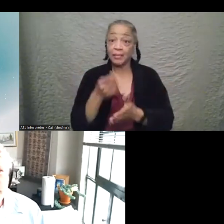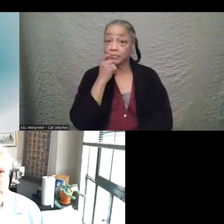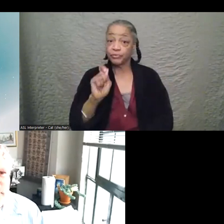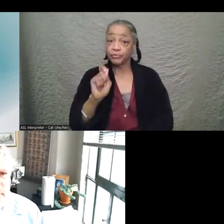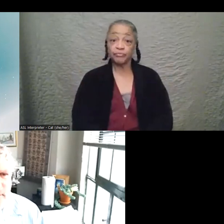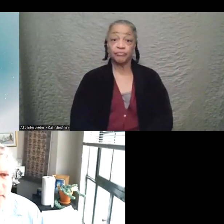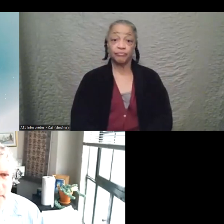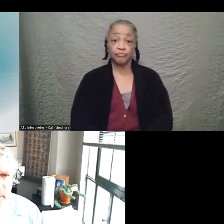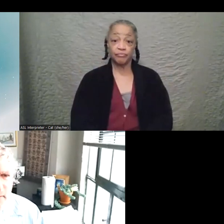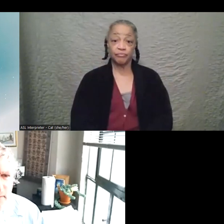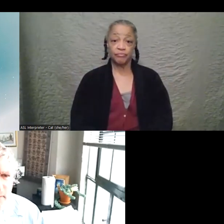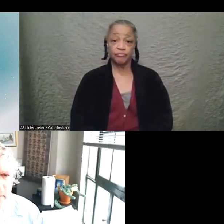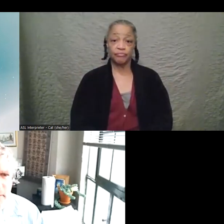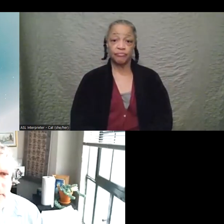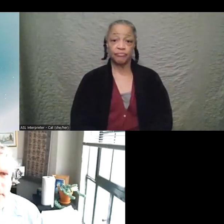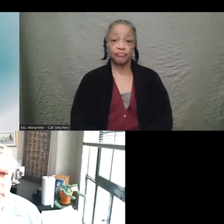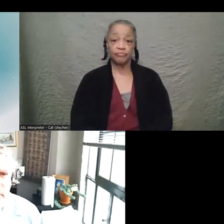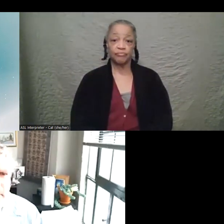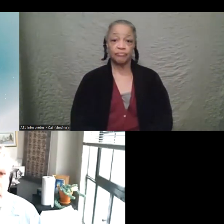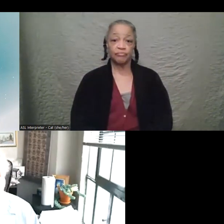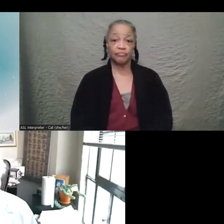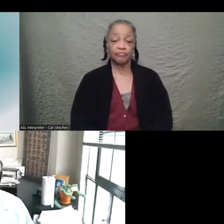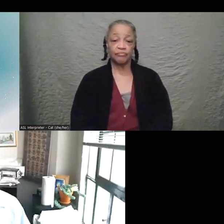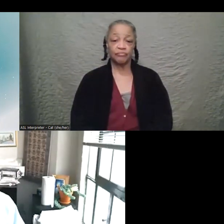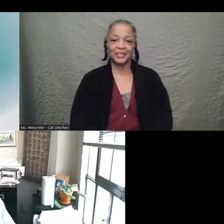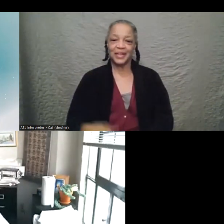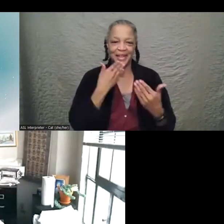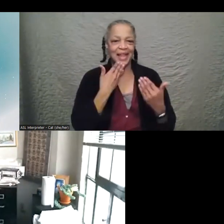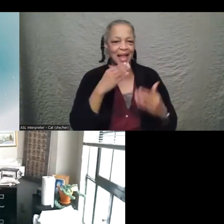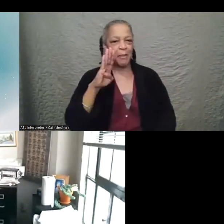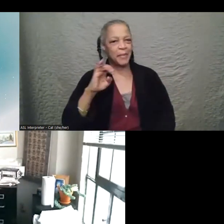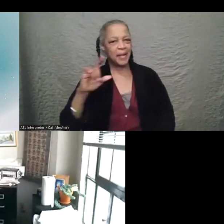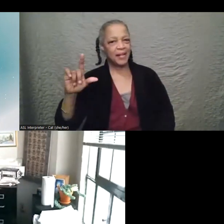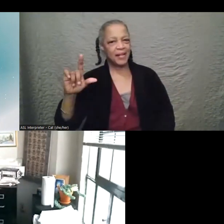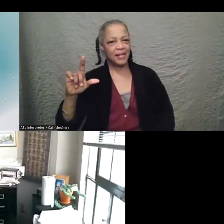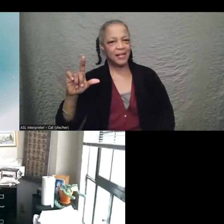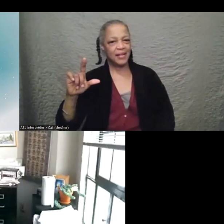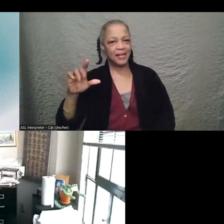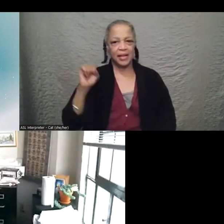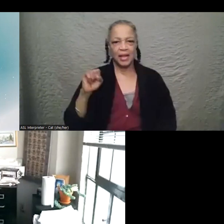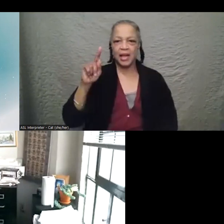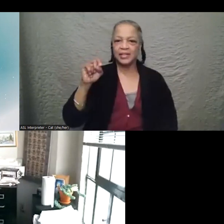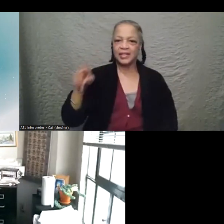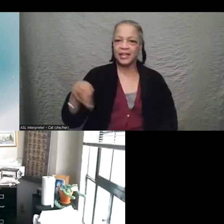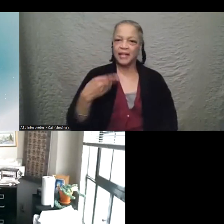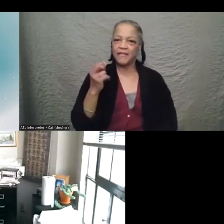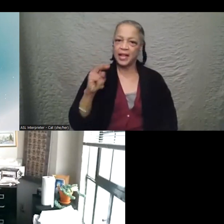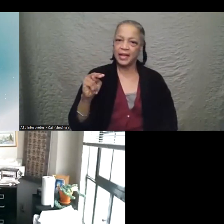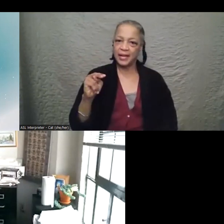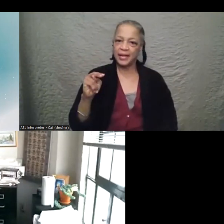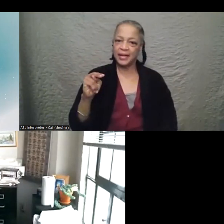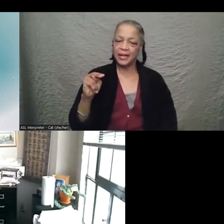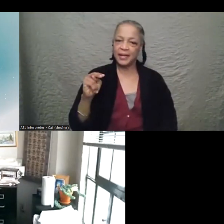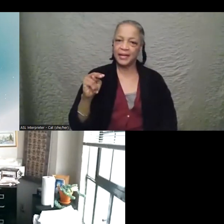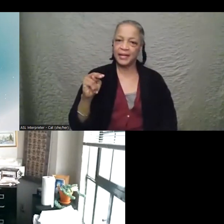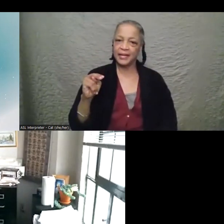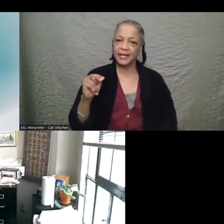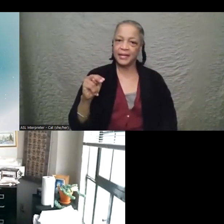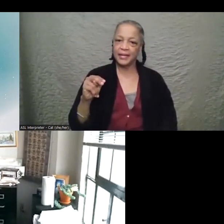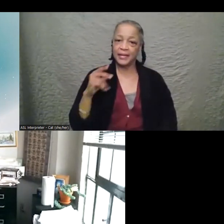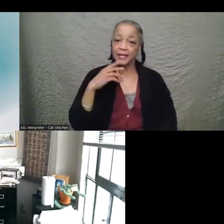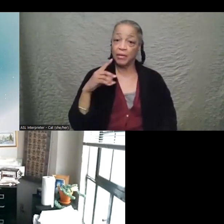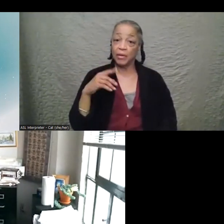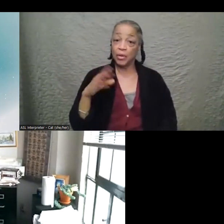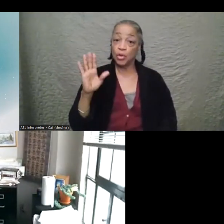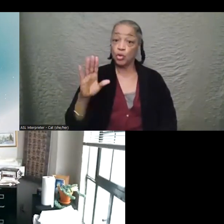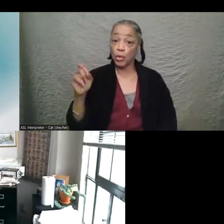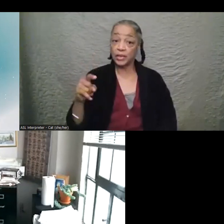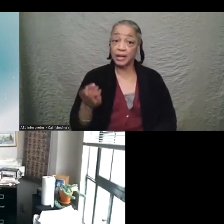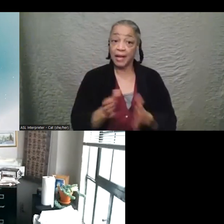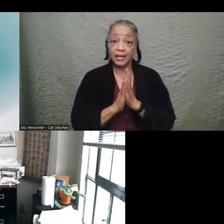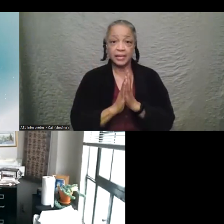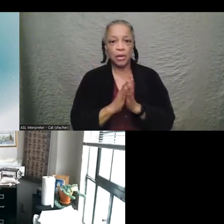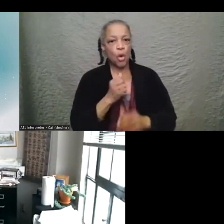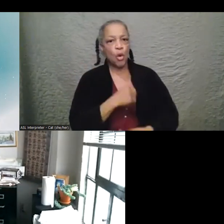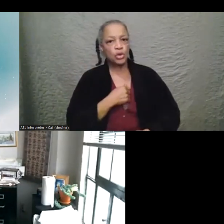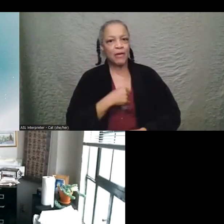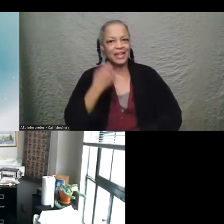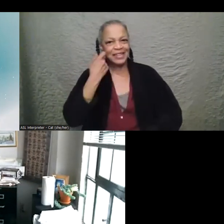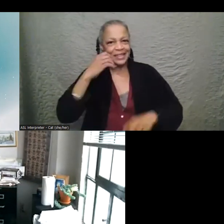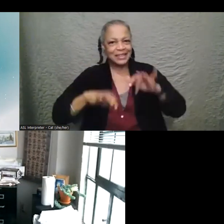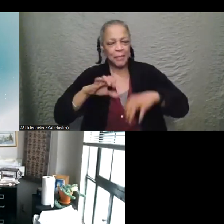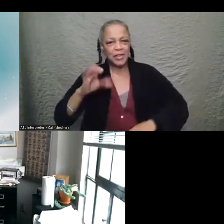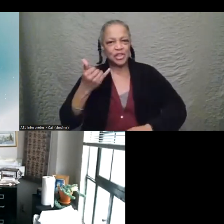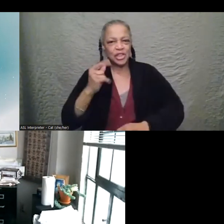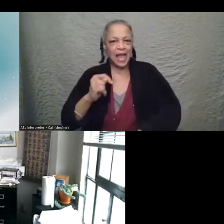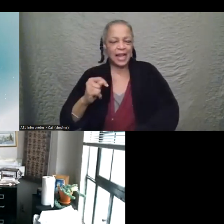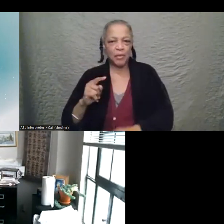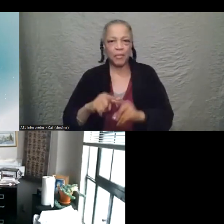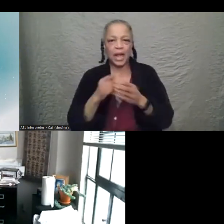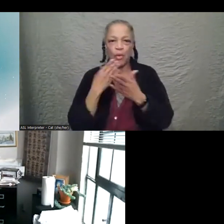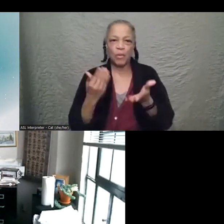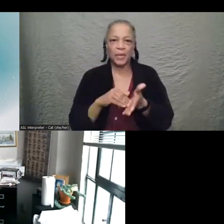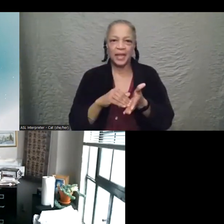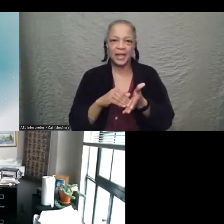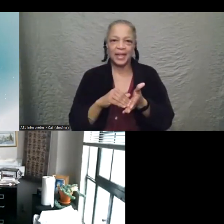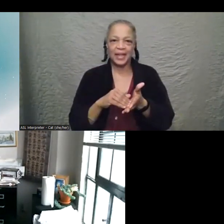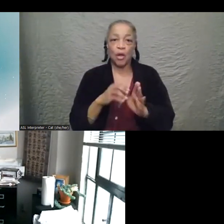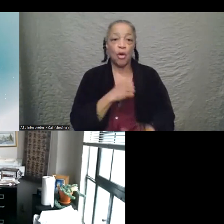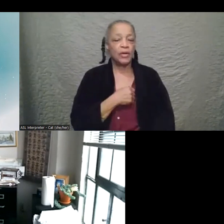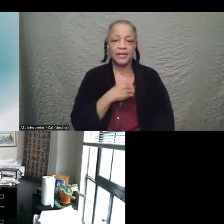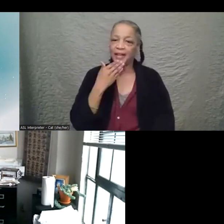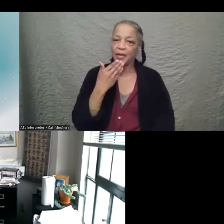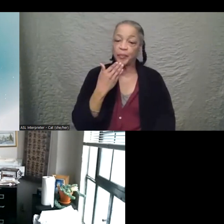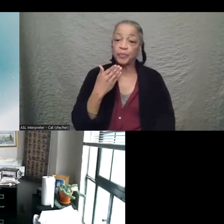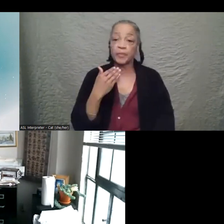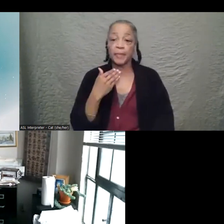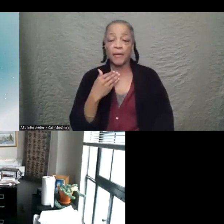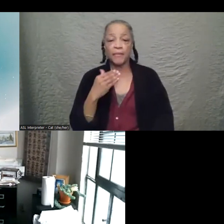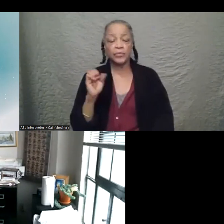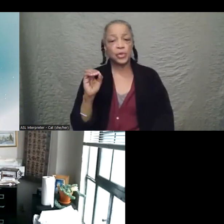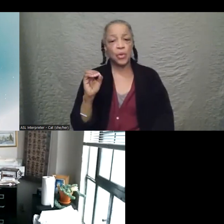Stephen, go ahead and ask your